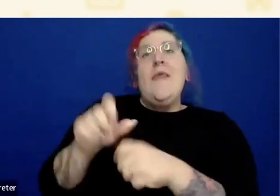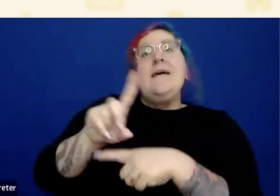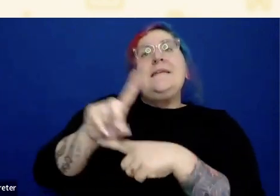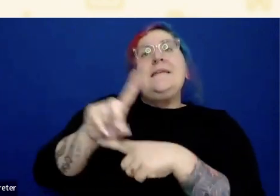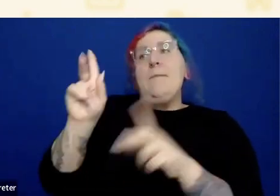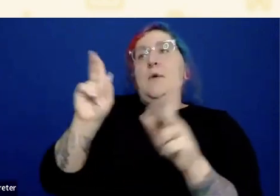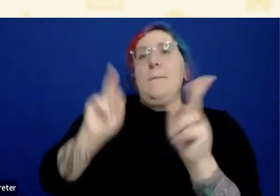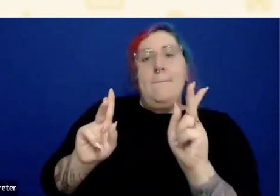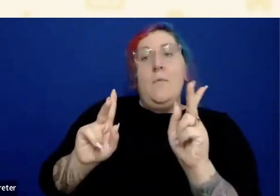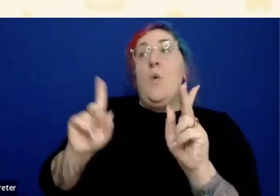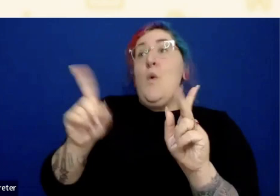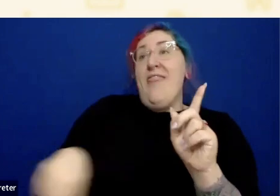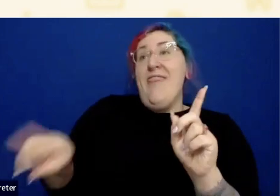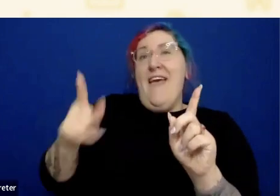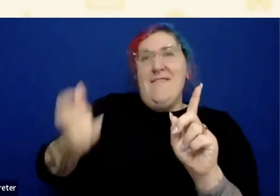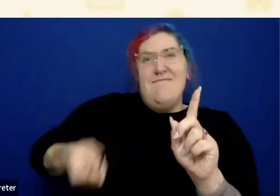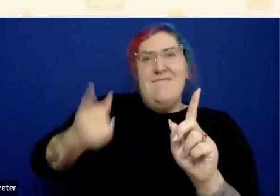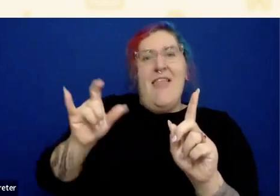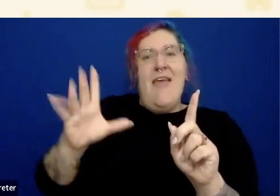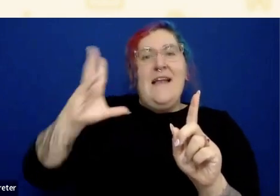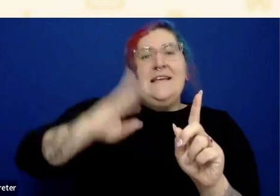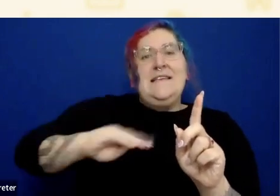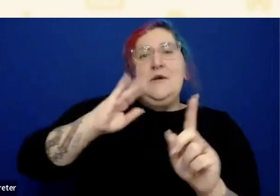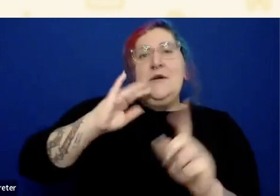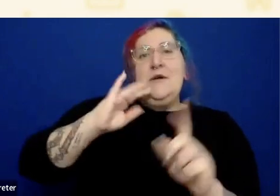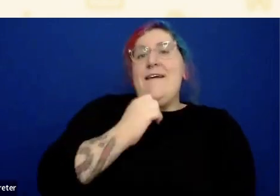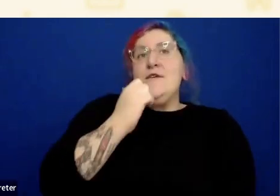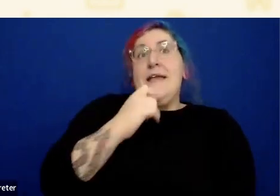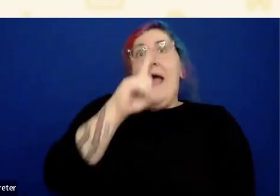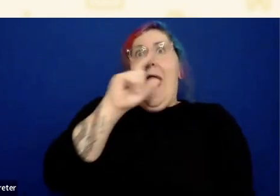who is actually using a screen reader day and night,